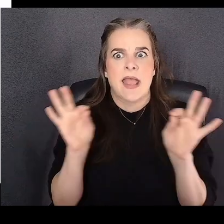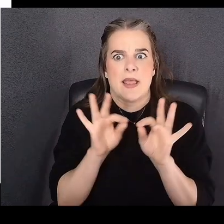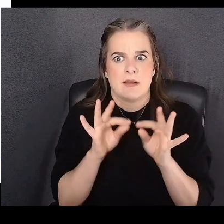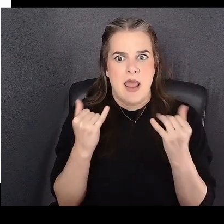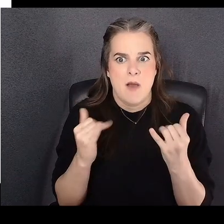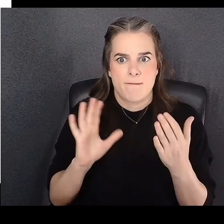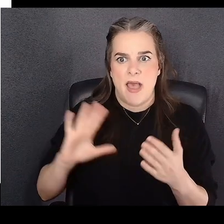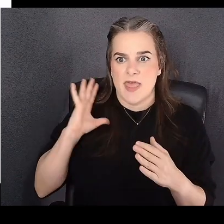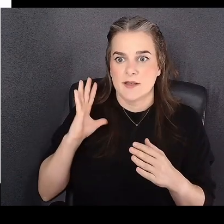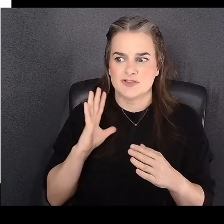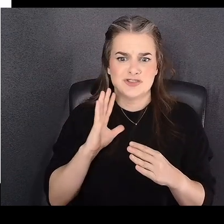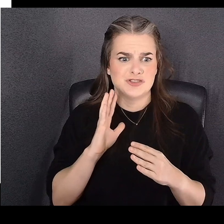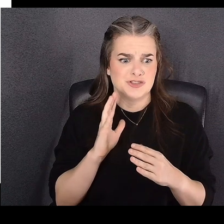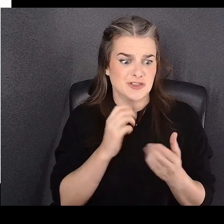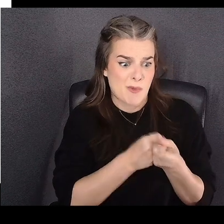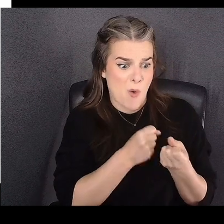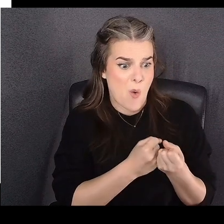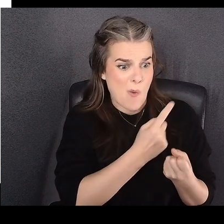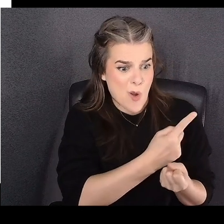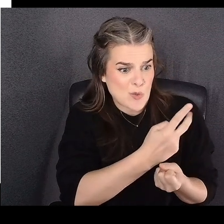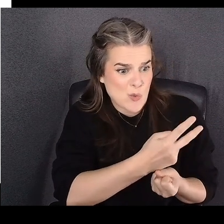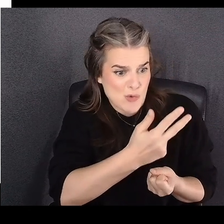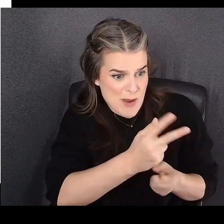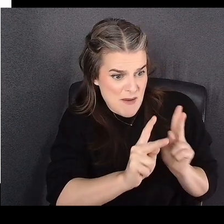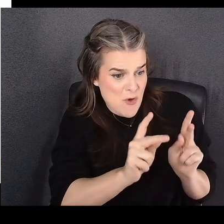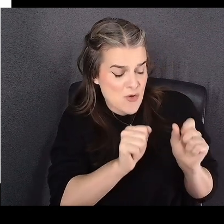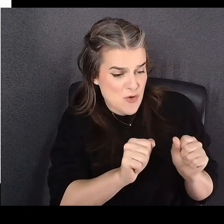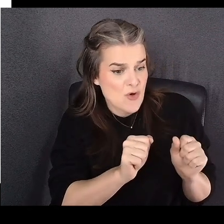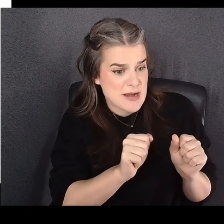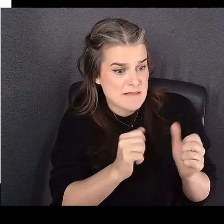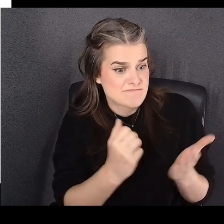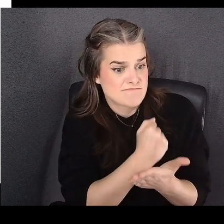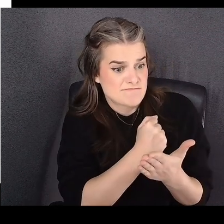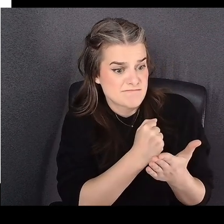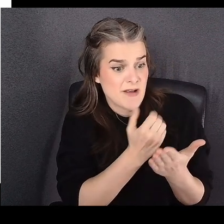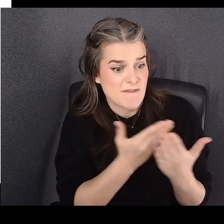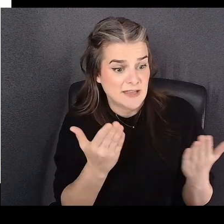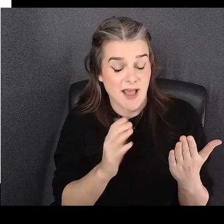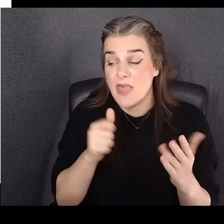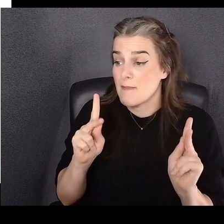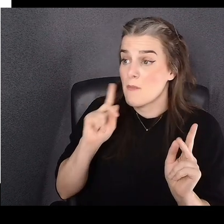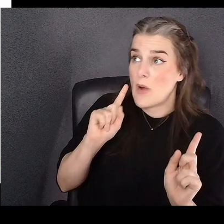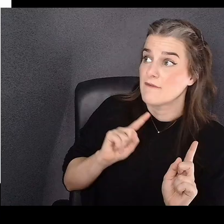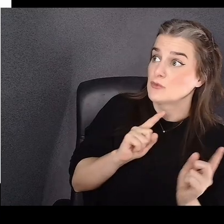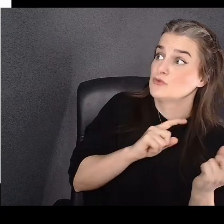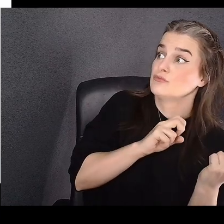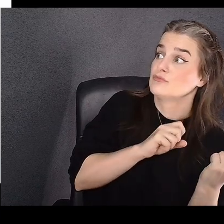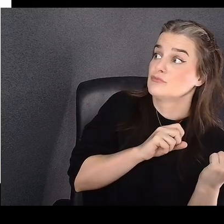were able to obtain a device. And mostly, folks were coming up to the computer lab to access technology, or we were going in a room with a therapist